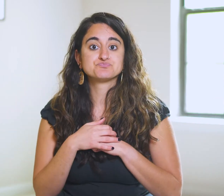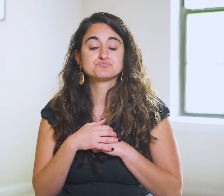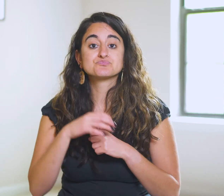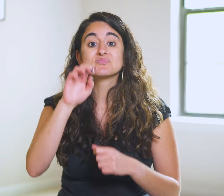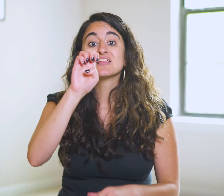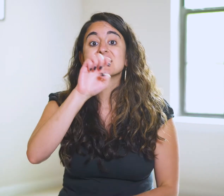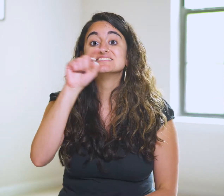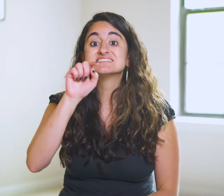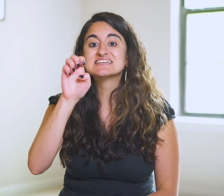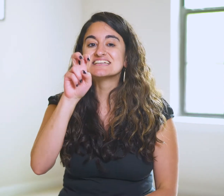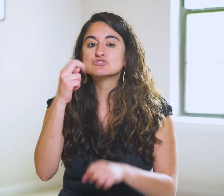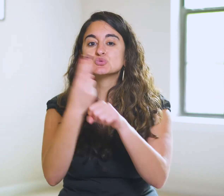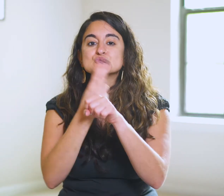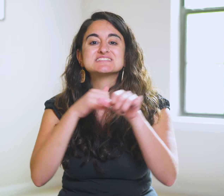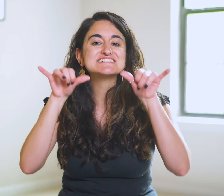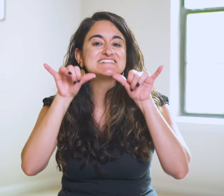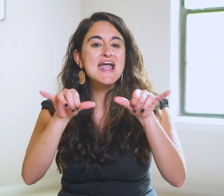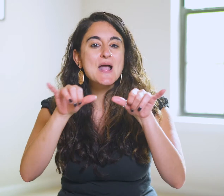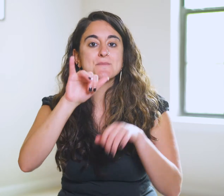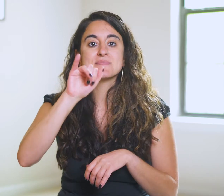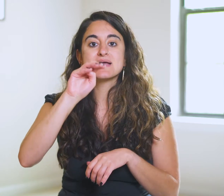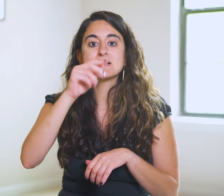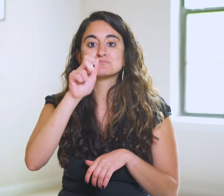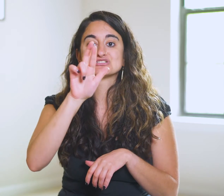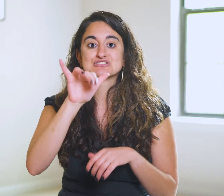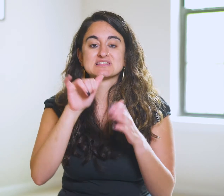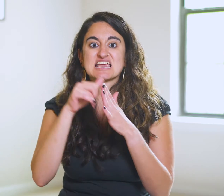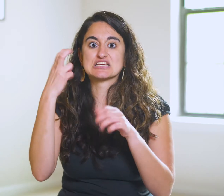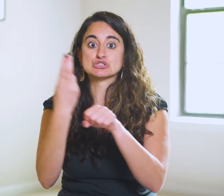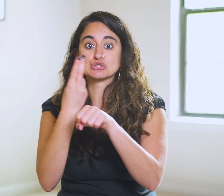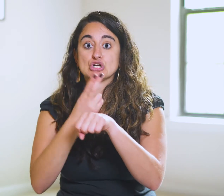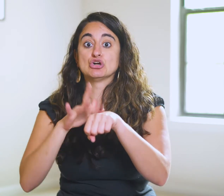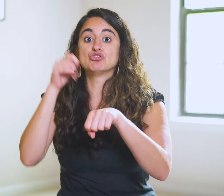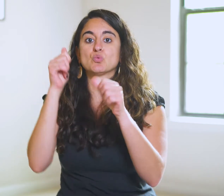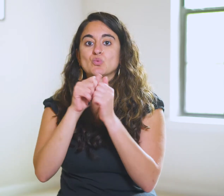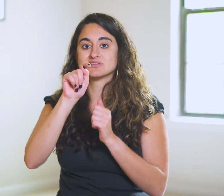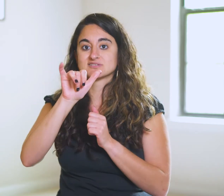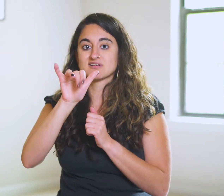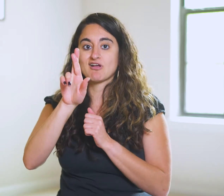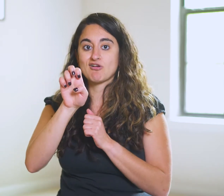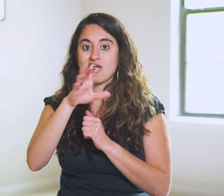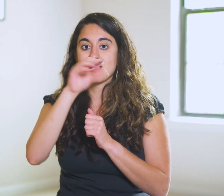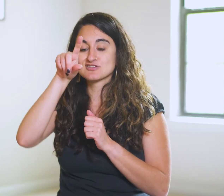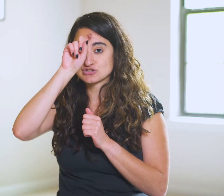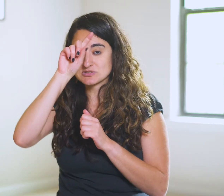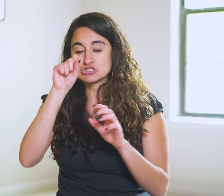Ezekiel even uses a lot of the same imagery he used earlier with Tyre and Egypt.